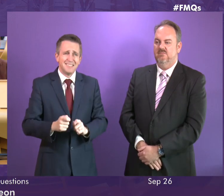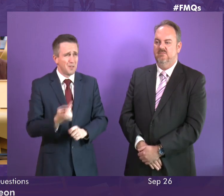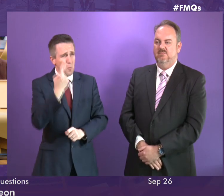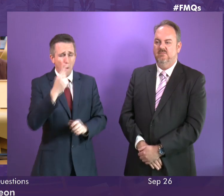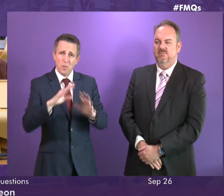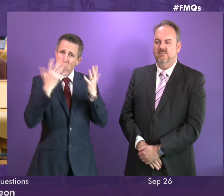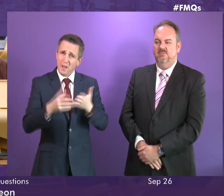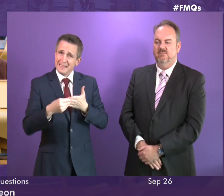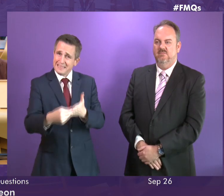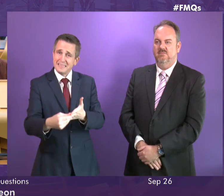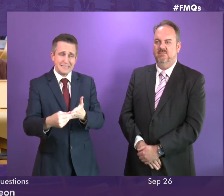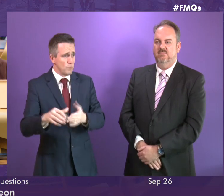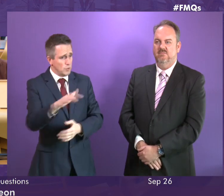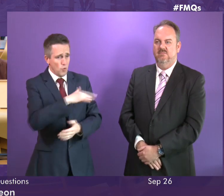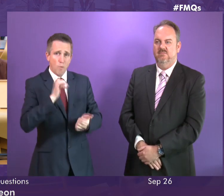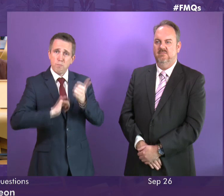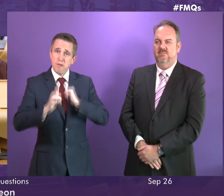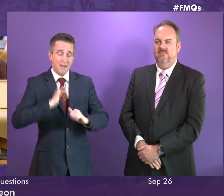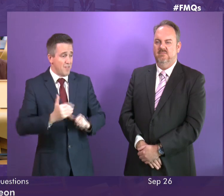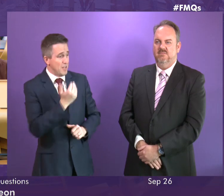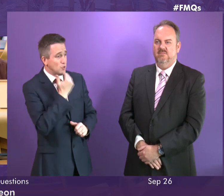and I think that all of us, collectively, should be proud of that. The Green Party in